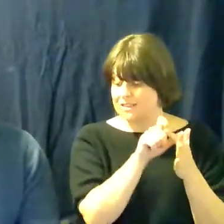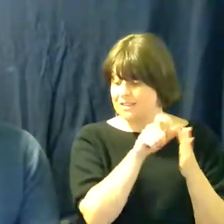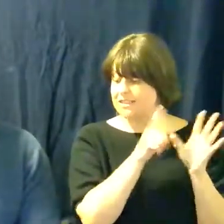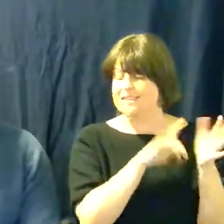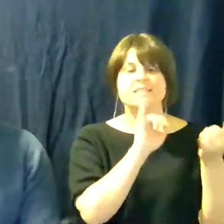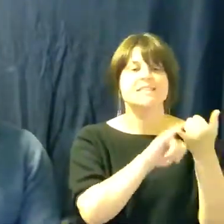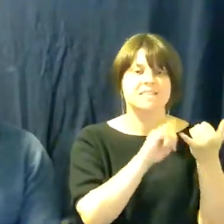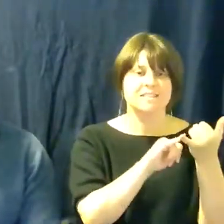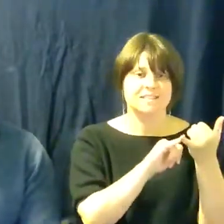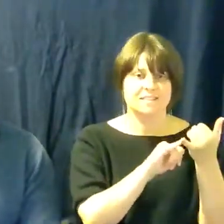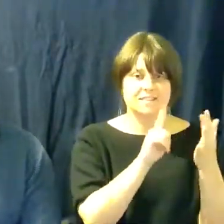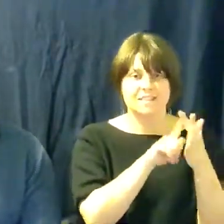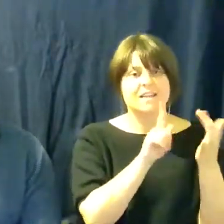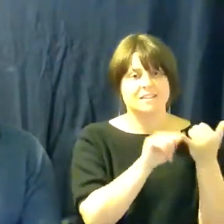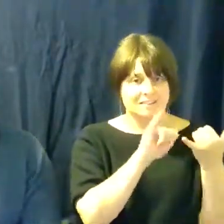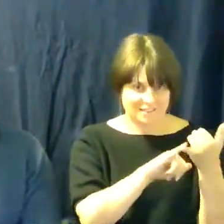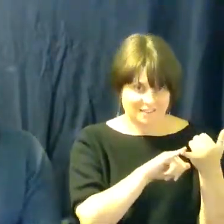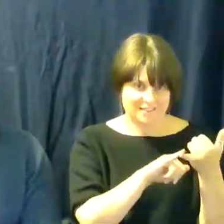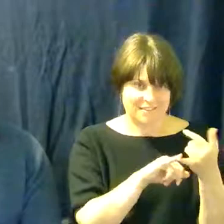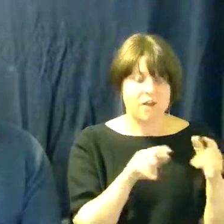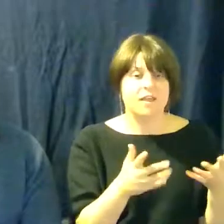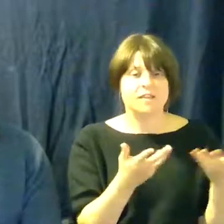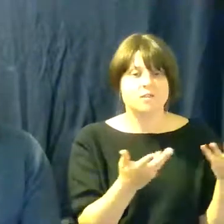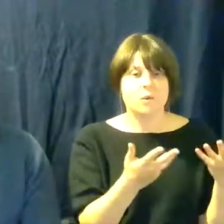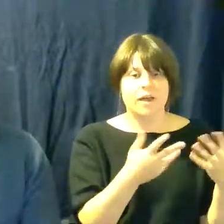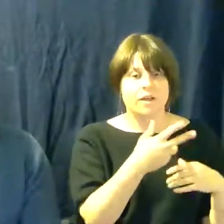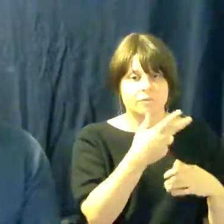chuus,